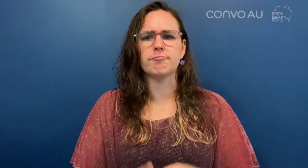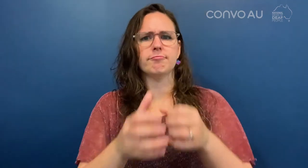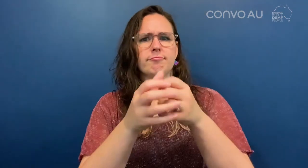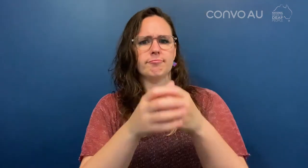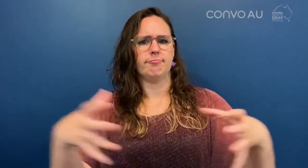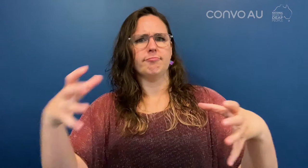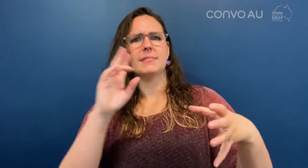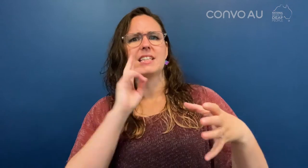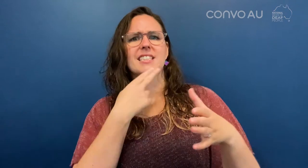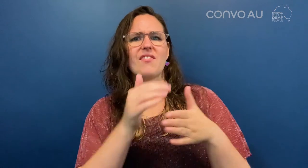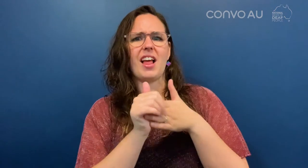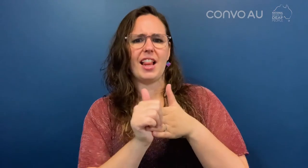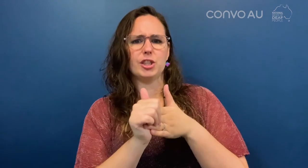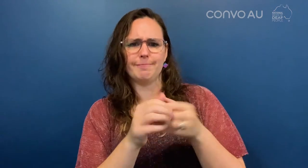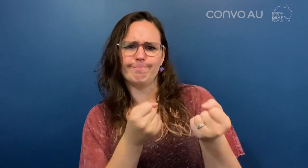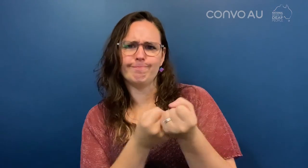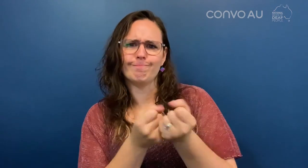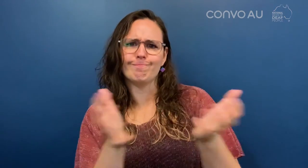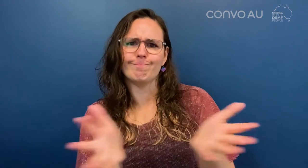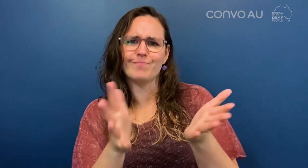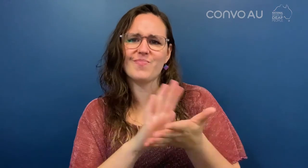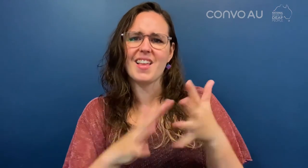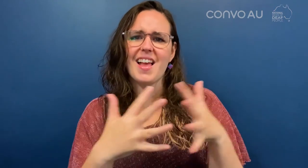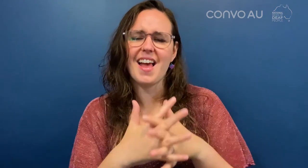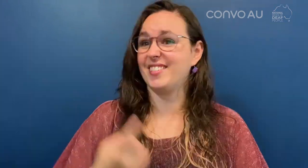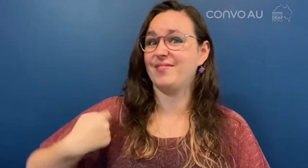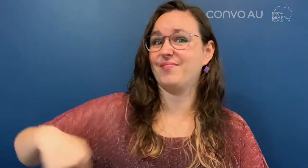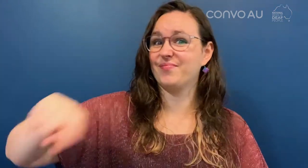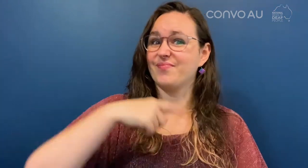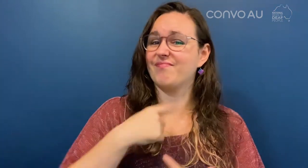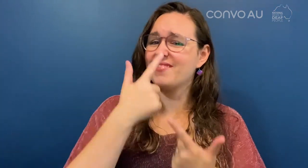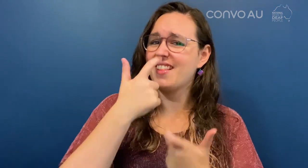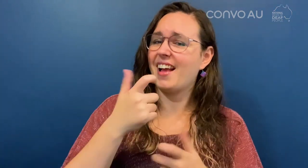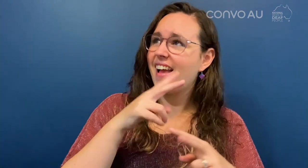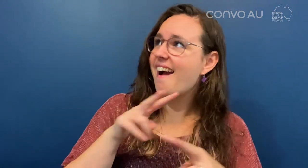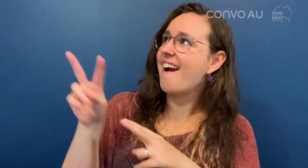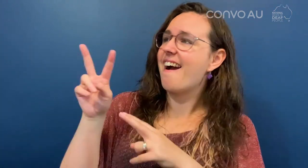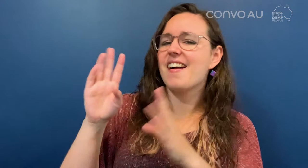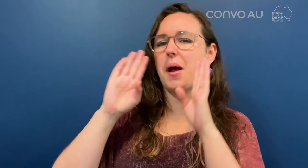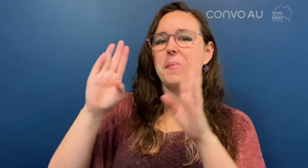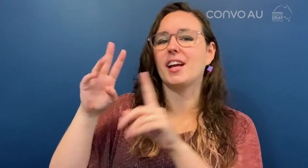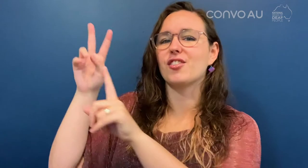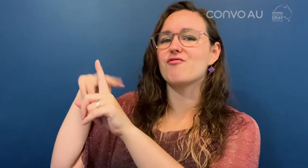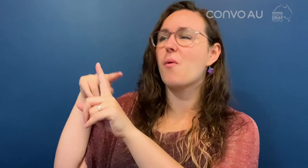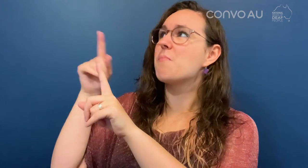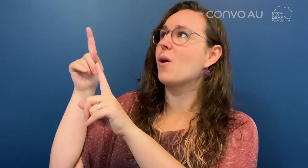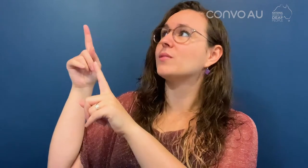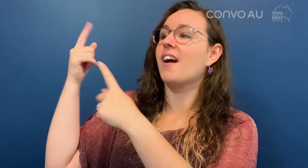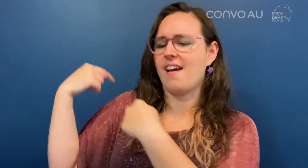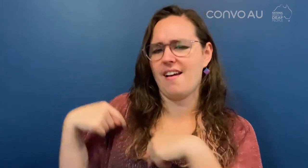How can we grow the future generations of Deaf leadership? Through role models to look up to and to learn from them,